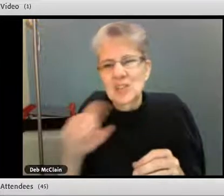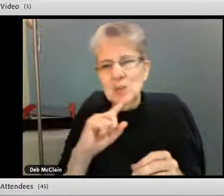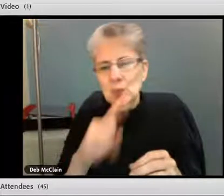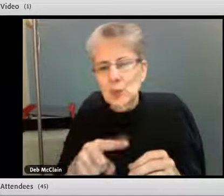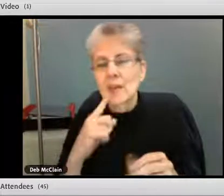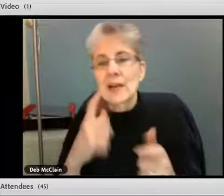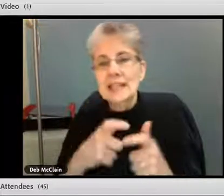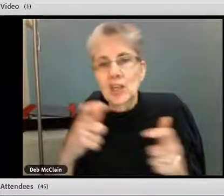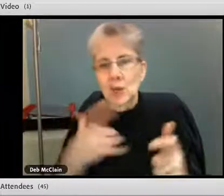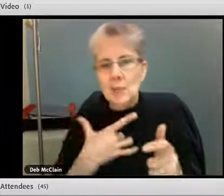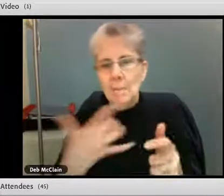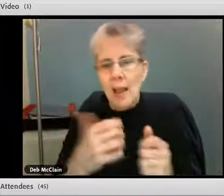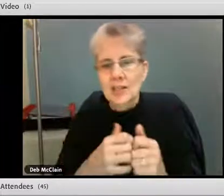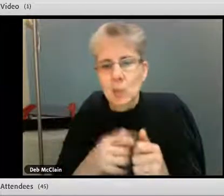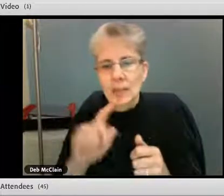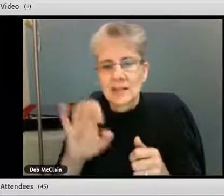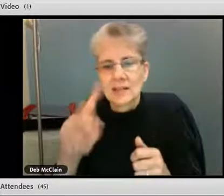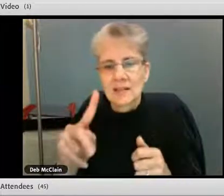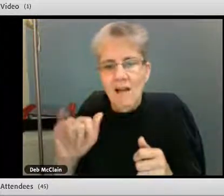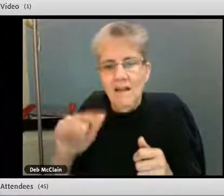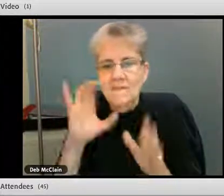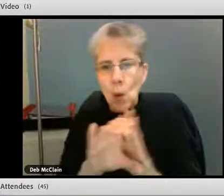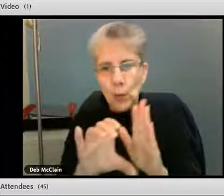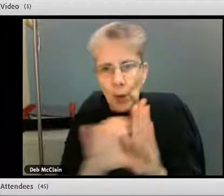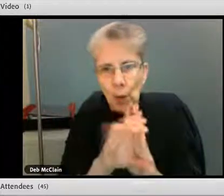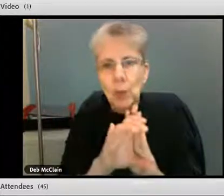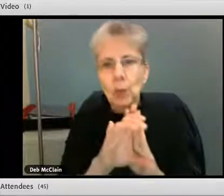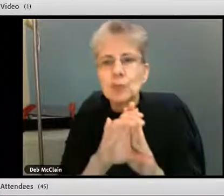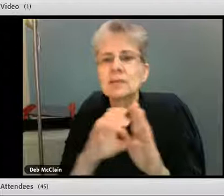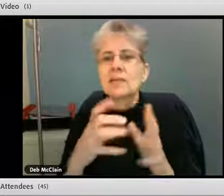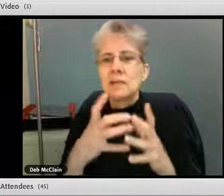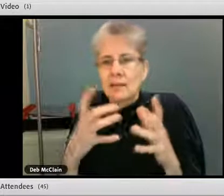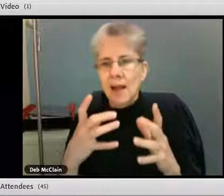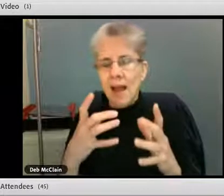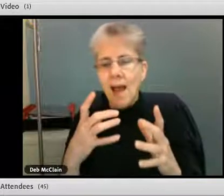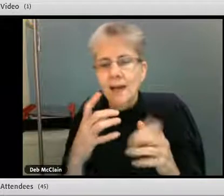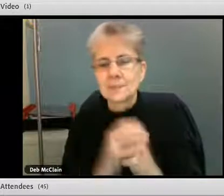A lack of minorities, sometimes a lack of women,